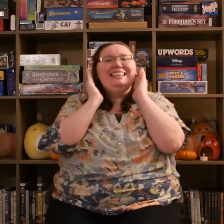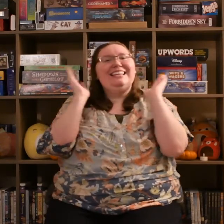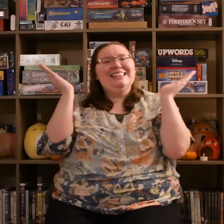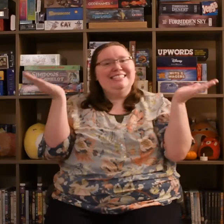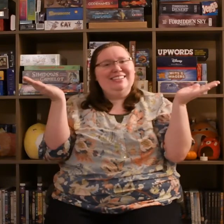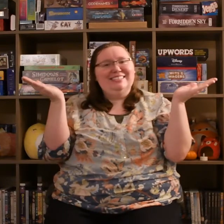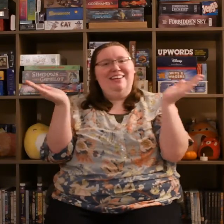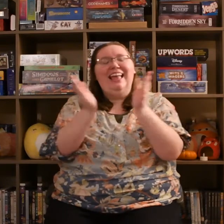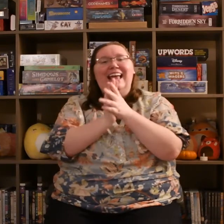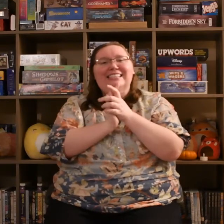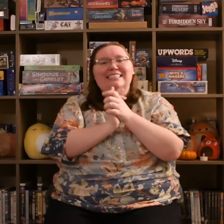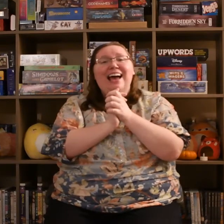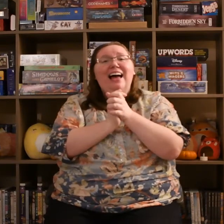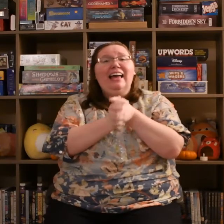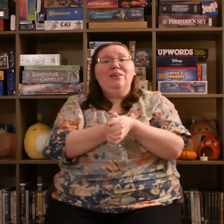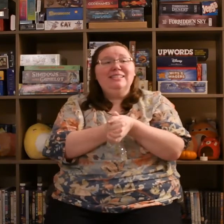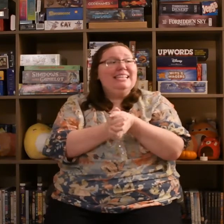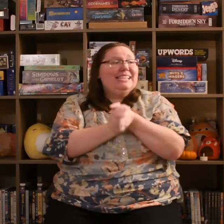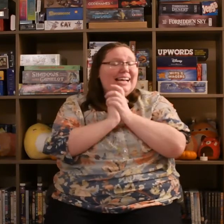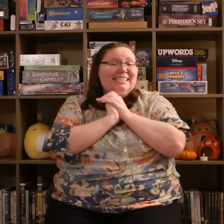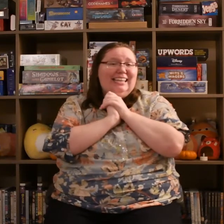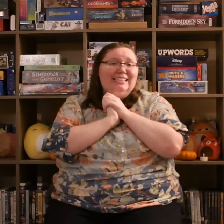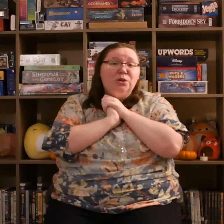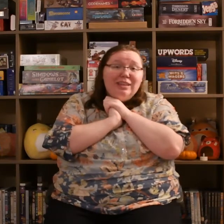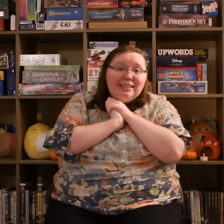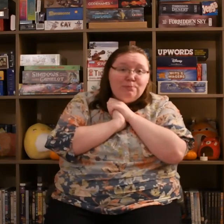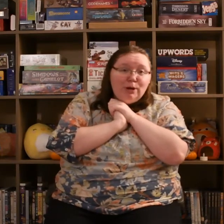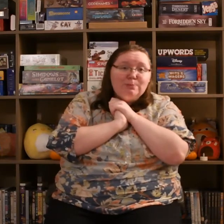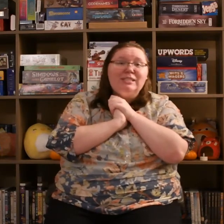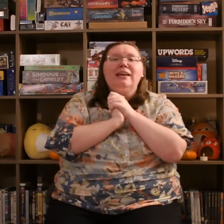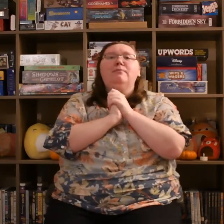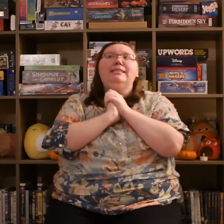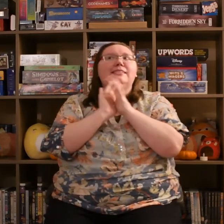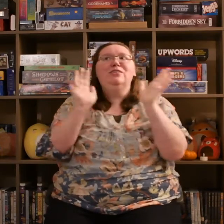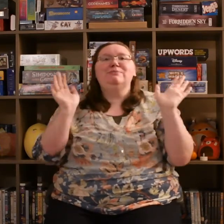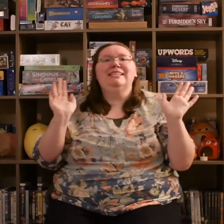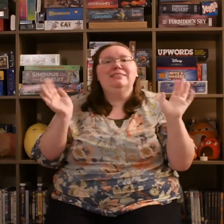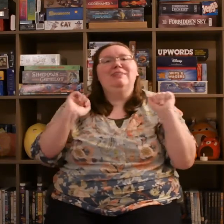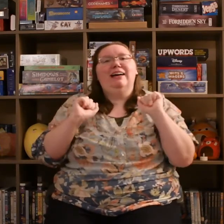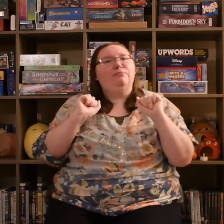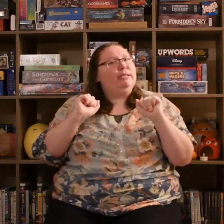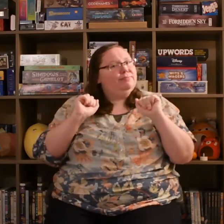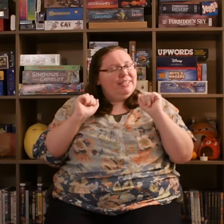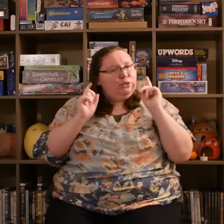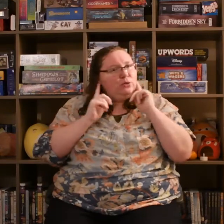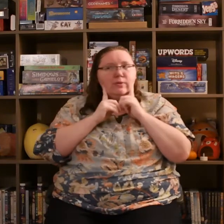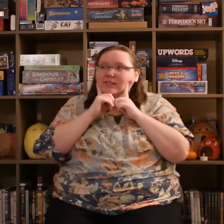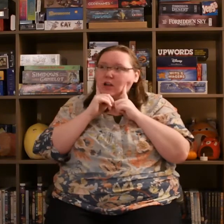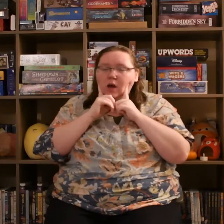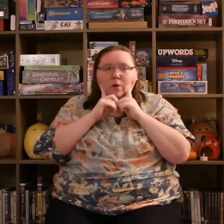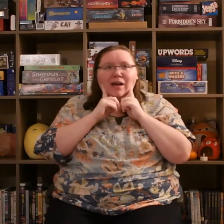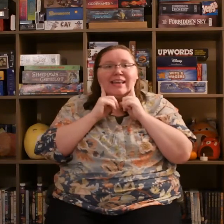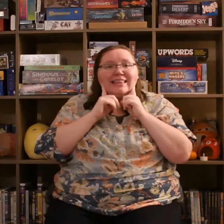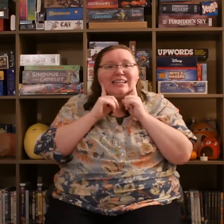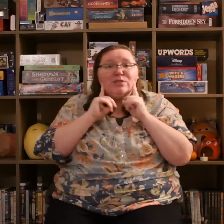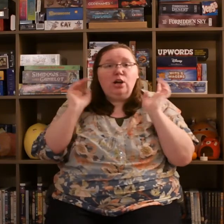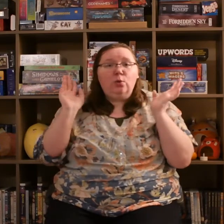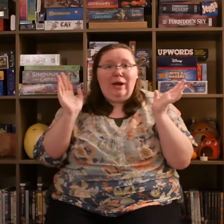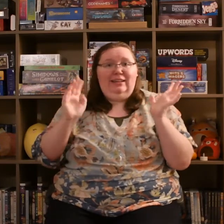And that's where our song ends. I always like to ask the kids who they think burped because it always makes them laugh but they don't always know that it was our whale.